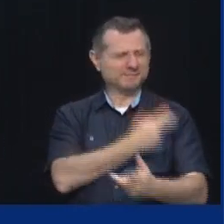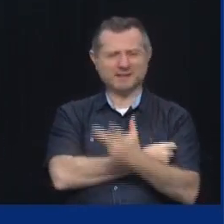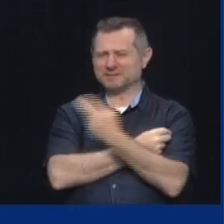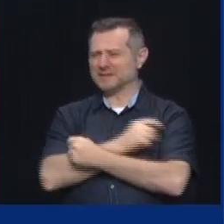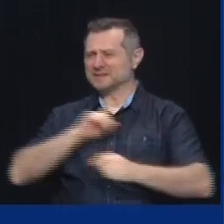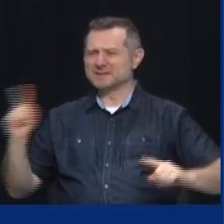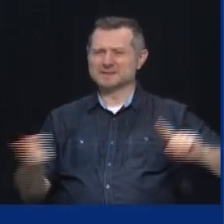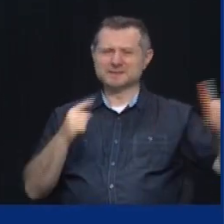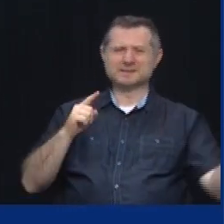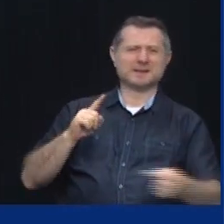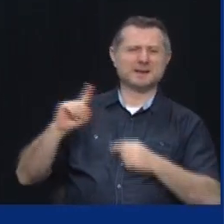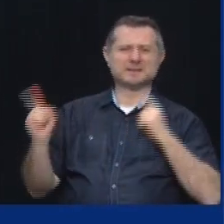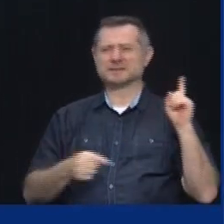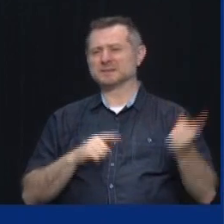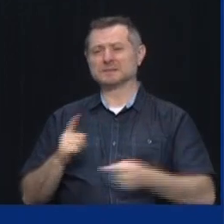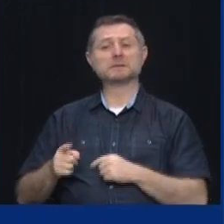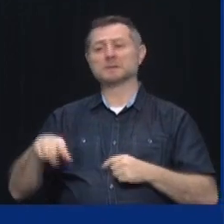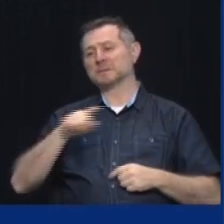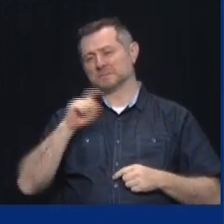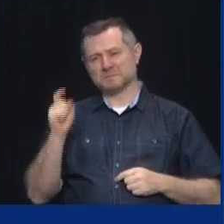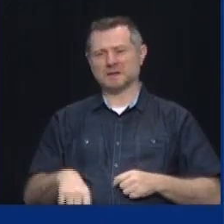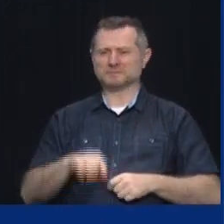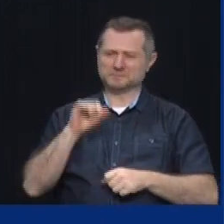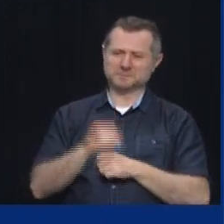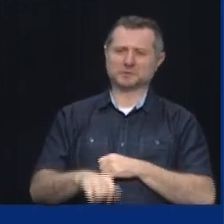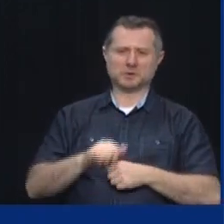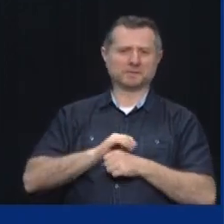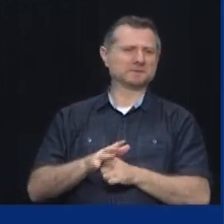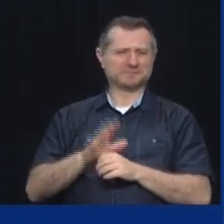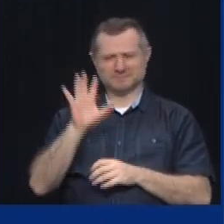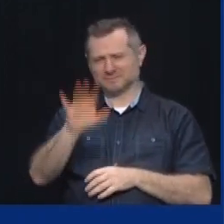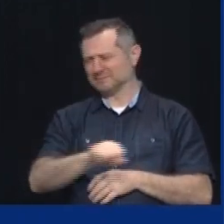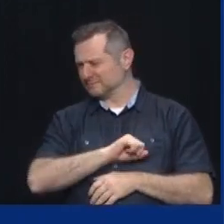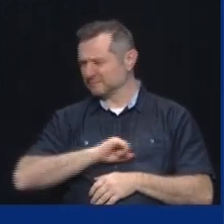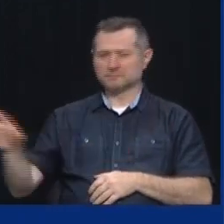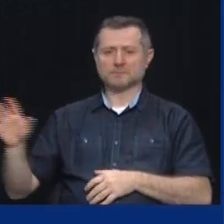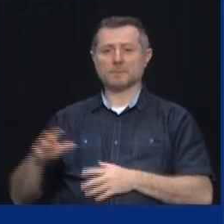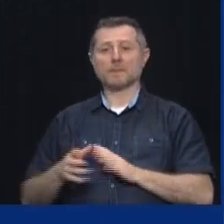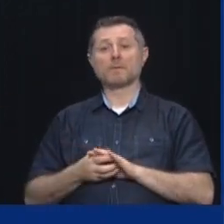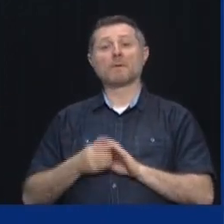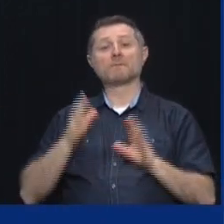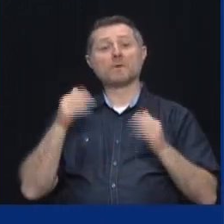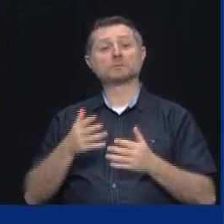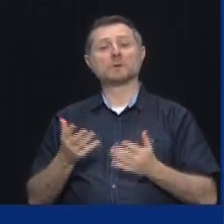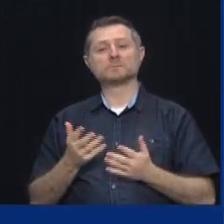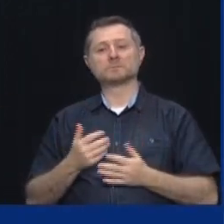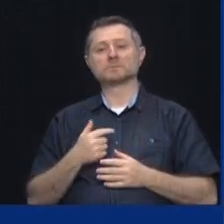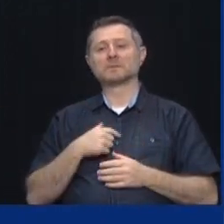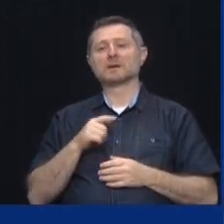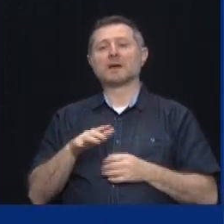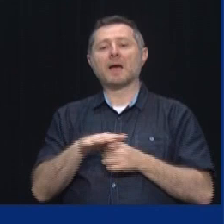FOCUS AND WE HAVE TO KNOW THAT WE'RE DOING WELL, BUT WE NEEDED ONE MORE PUSH TO REALLY GET